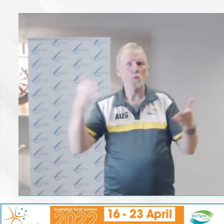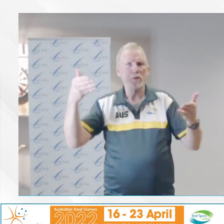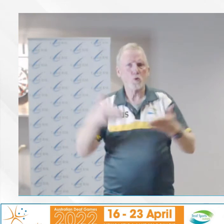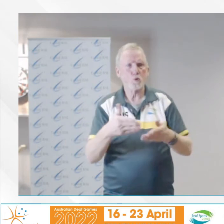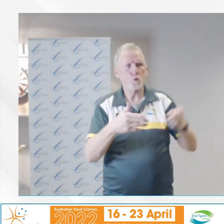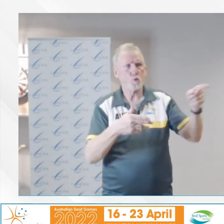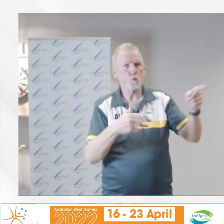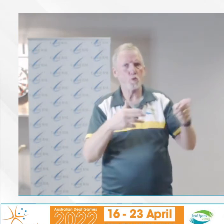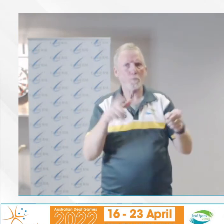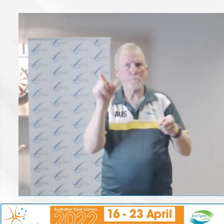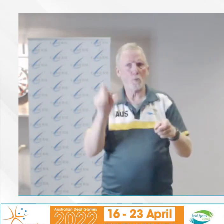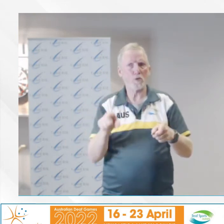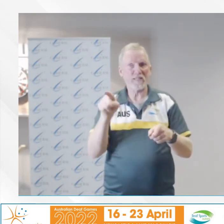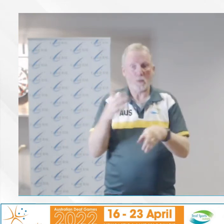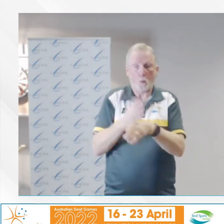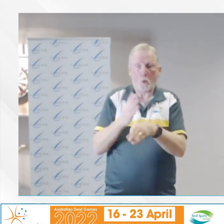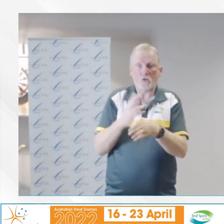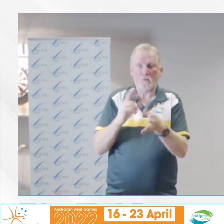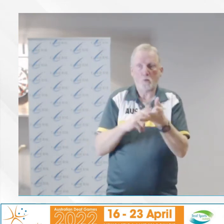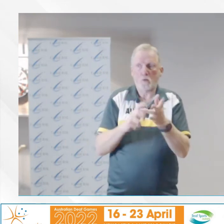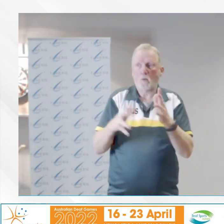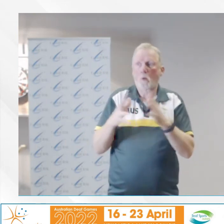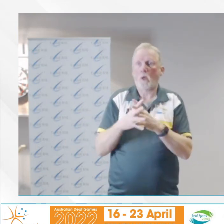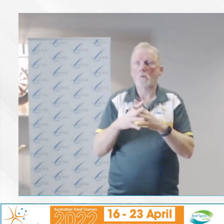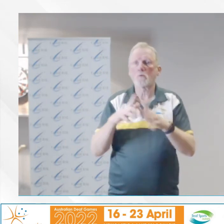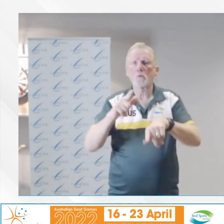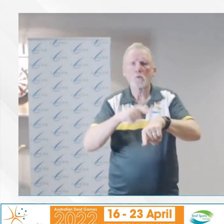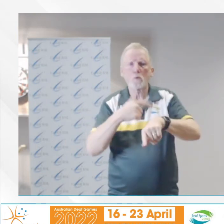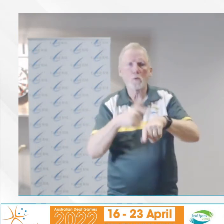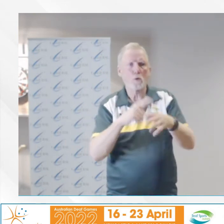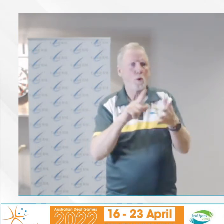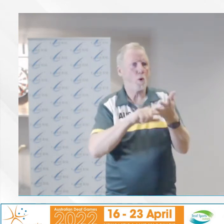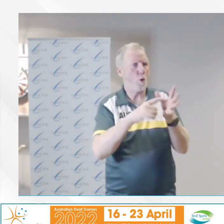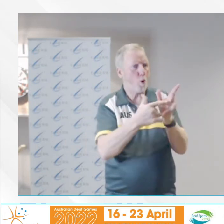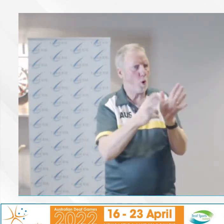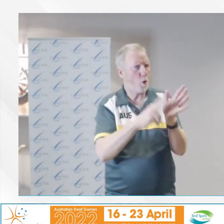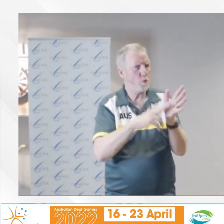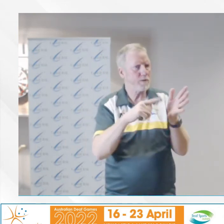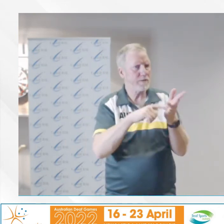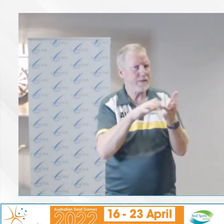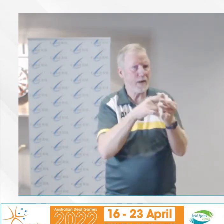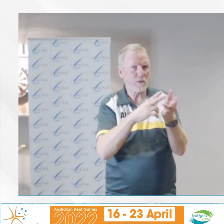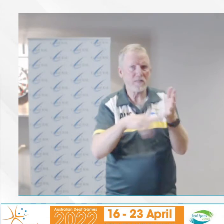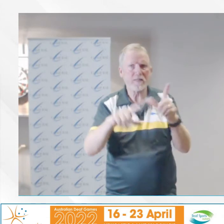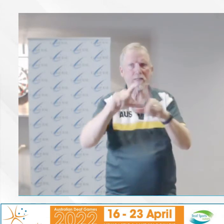involved so i do want to introduce you to a person who's working in new south wales on a children's